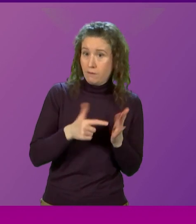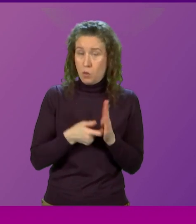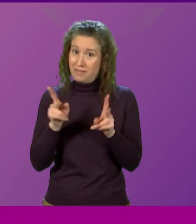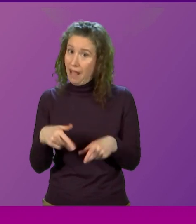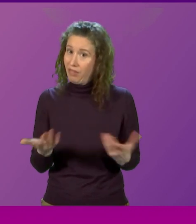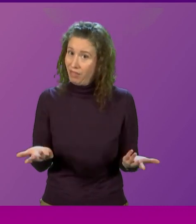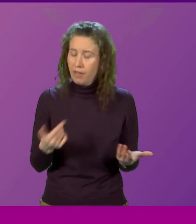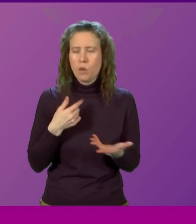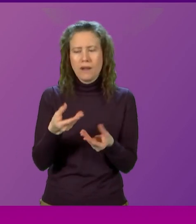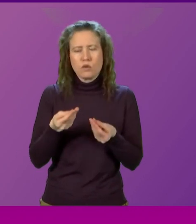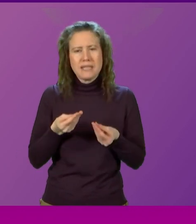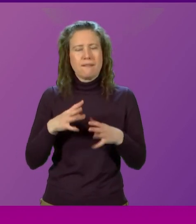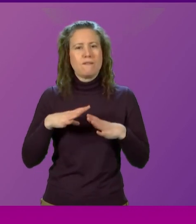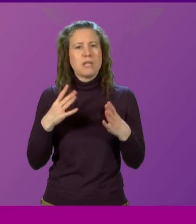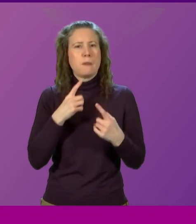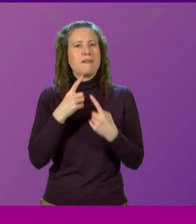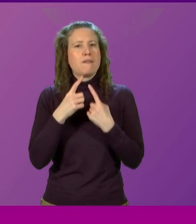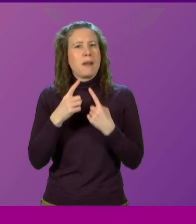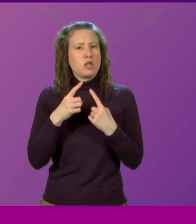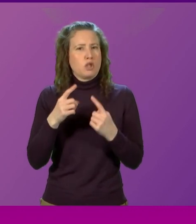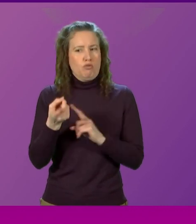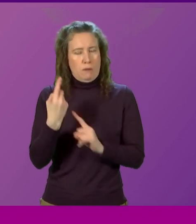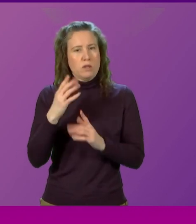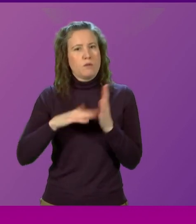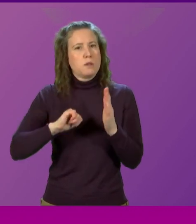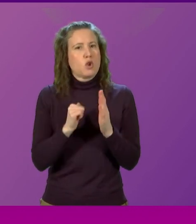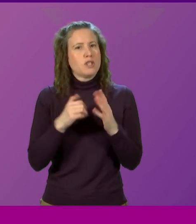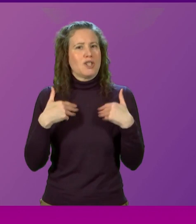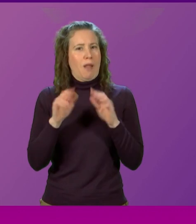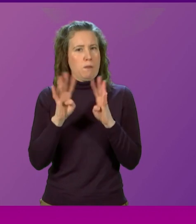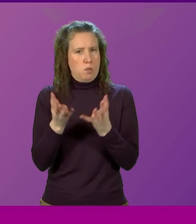We have received a freedom of information response on the issue from a Scottish health board.